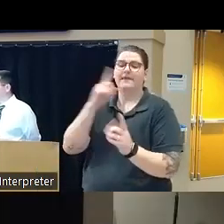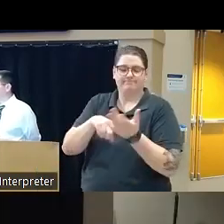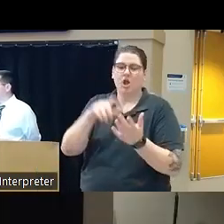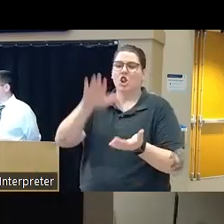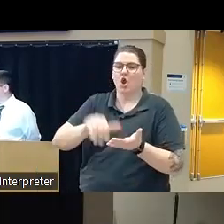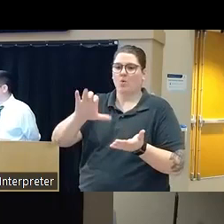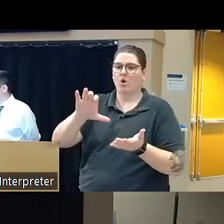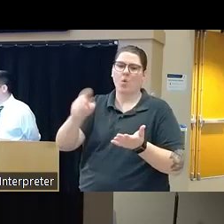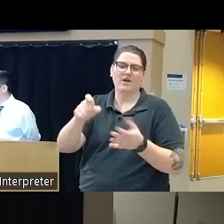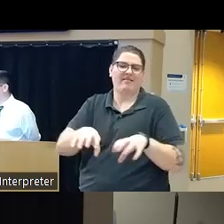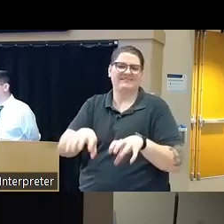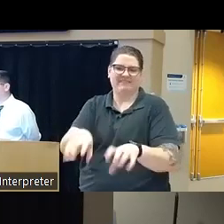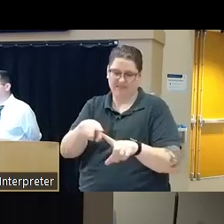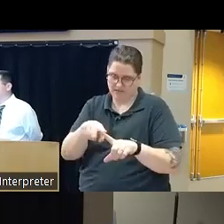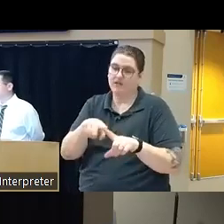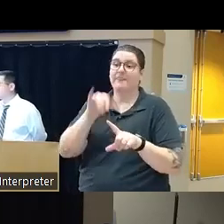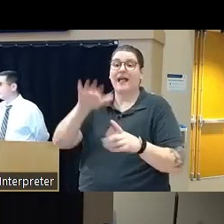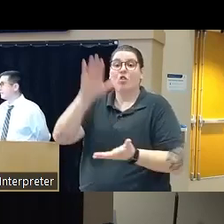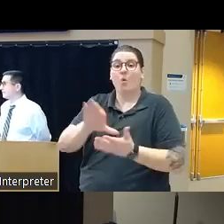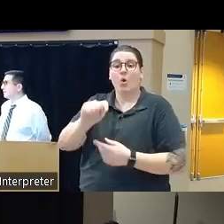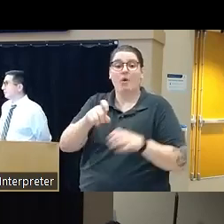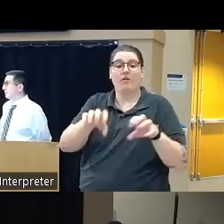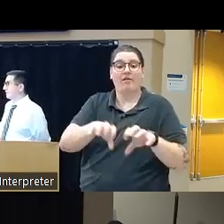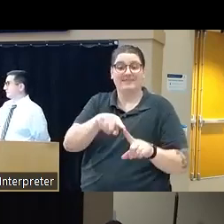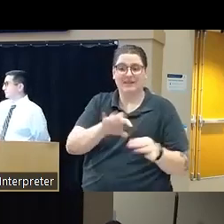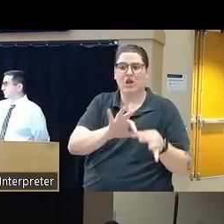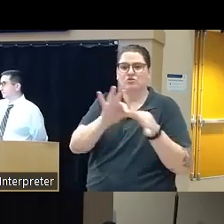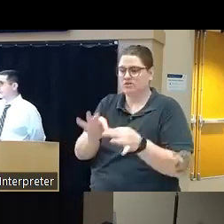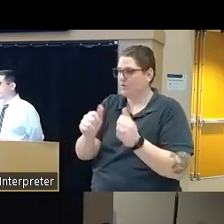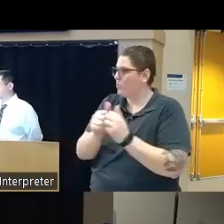activity that lower cortical activity was associated with or they sort of were able